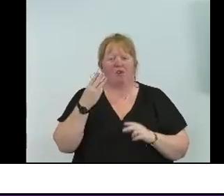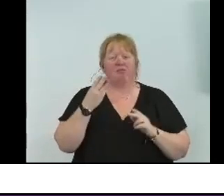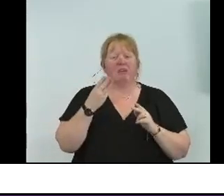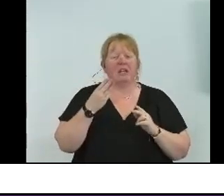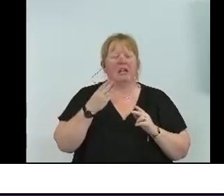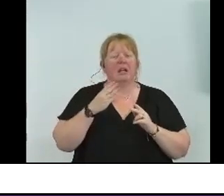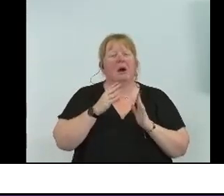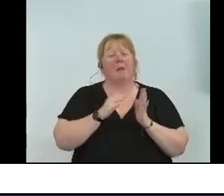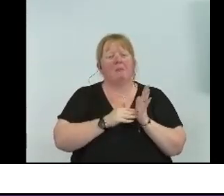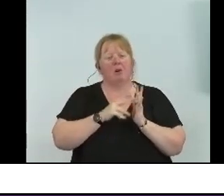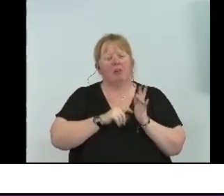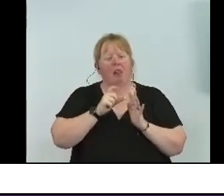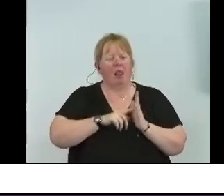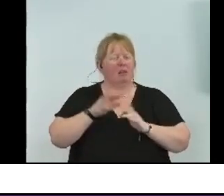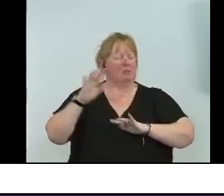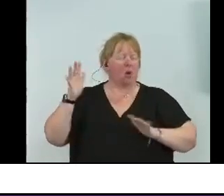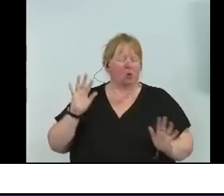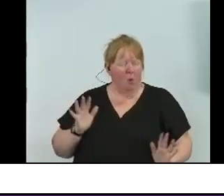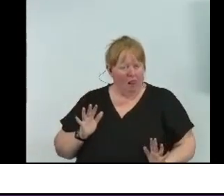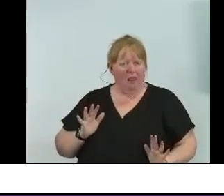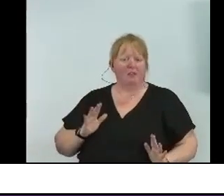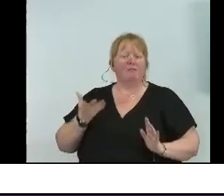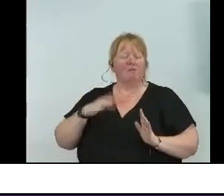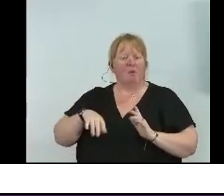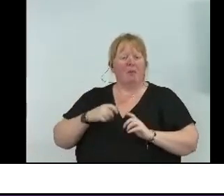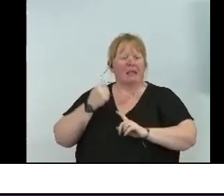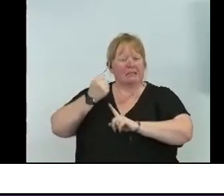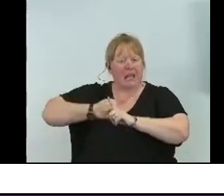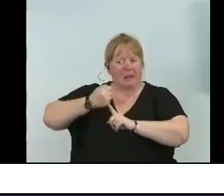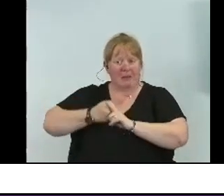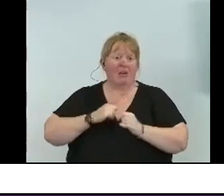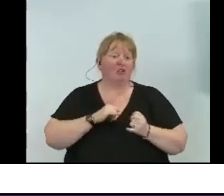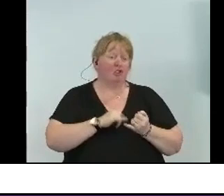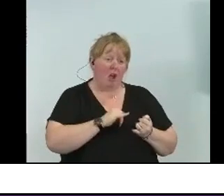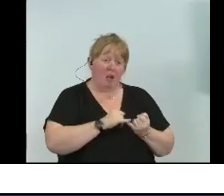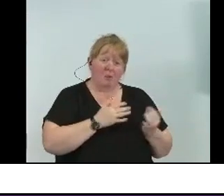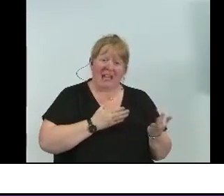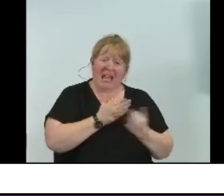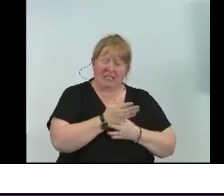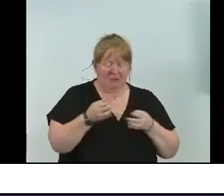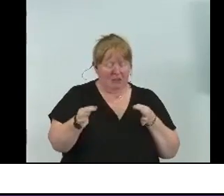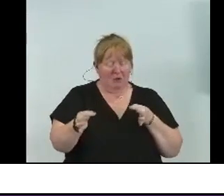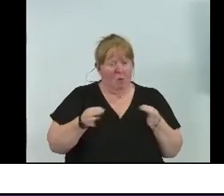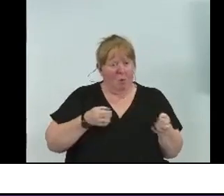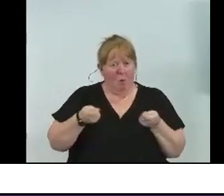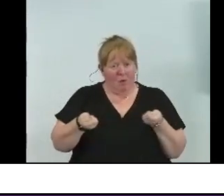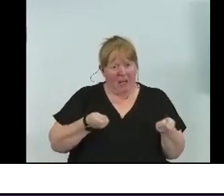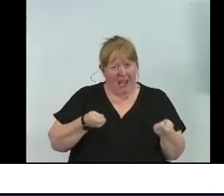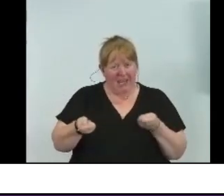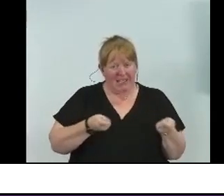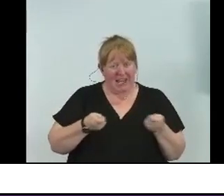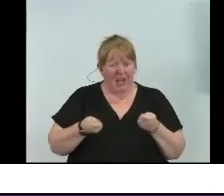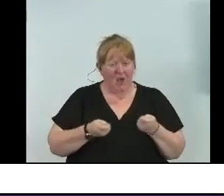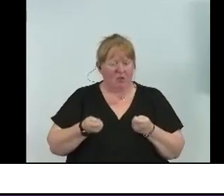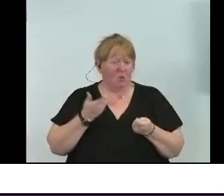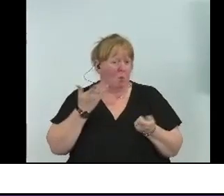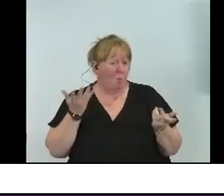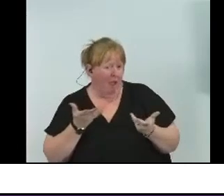us in this campaign and Shani was with us as accessibility coordinator and photo shoot.